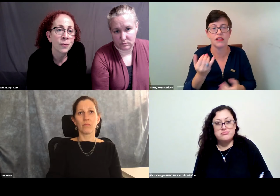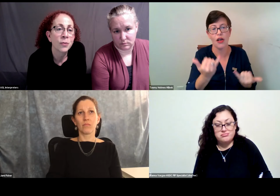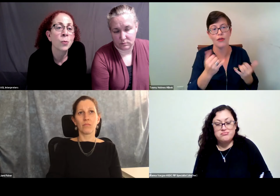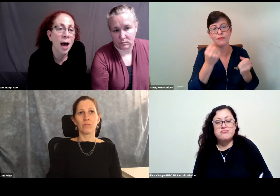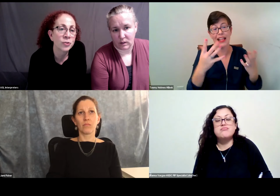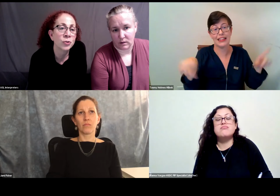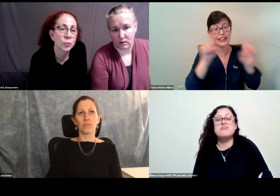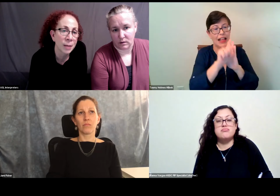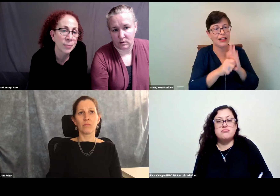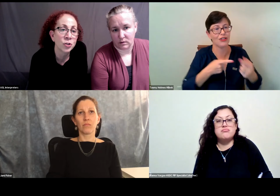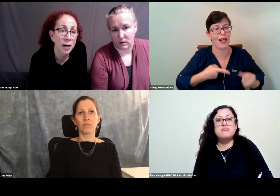They will have to demonstrate.